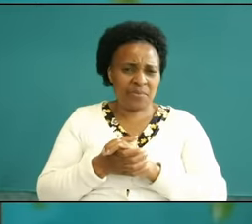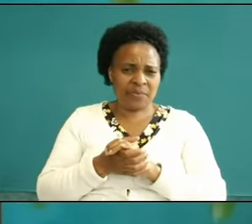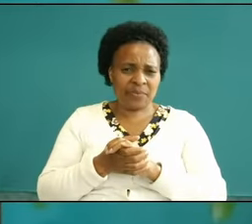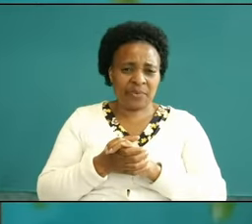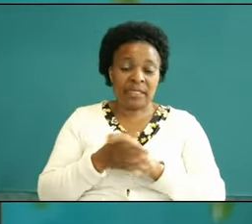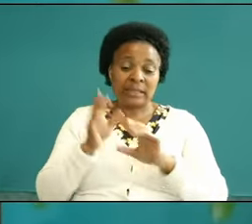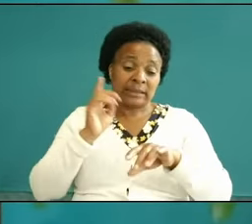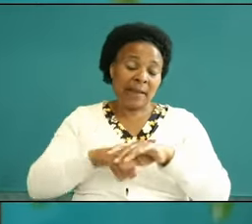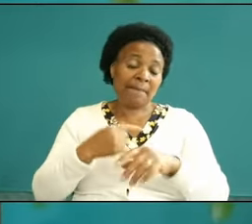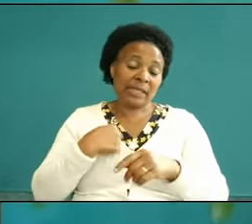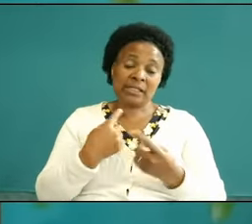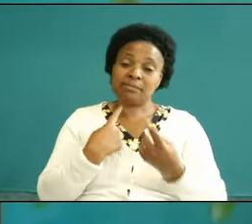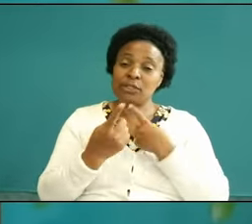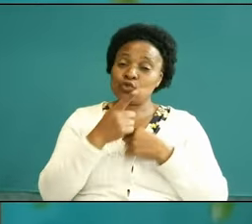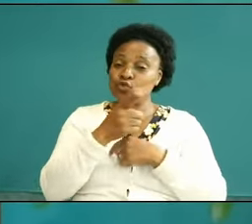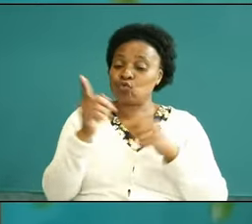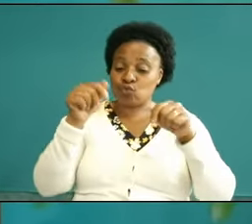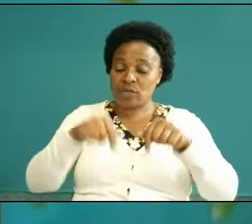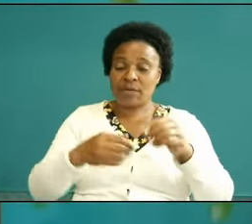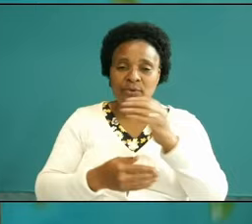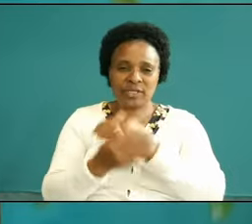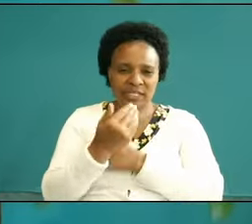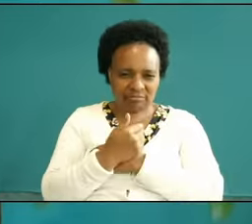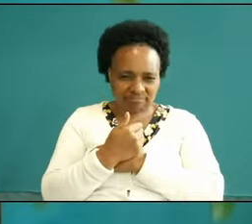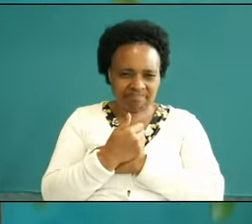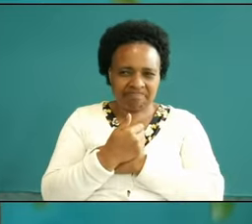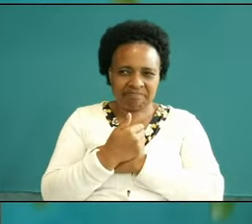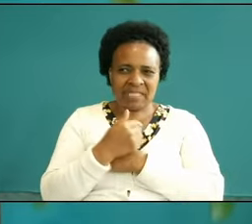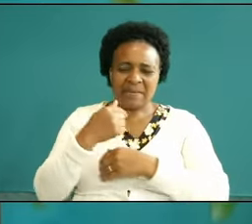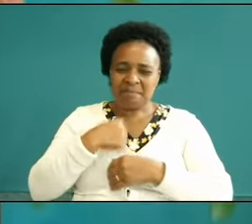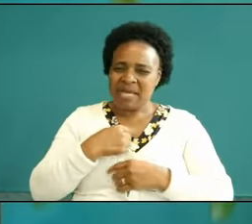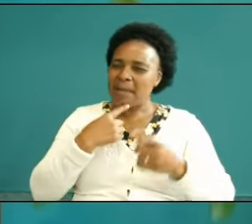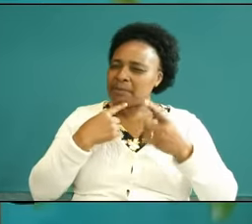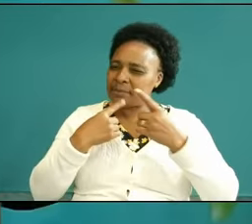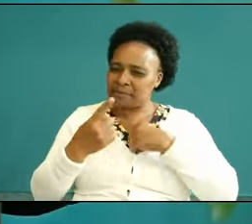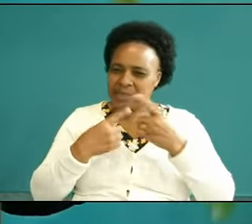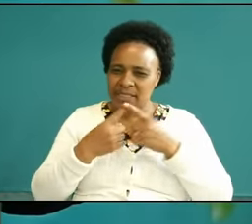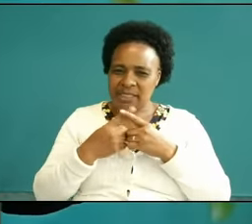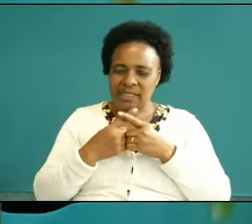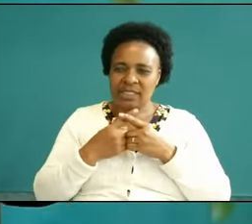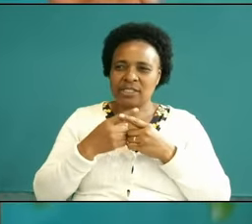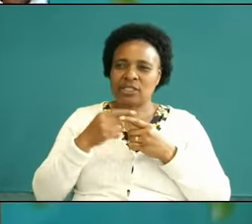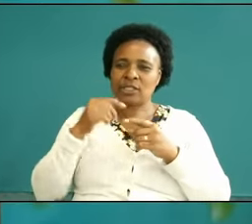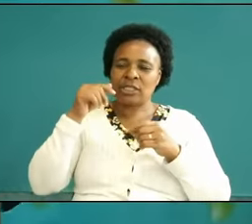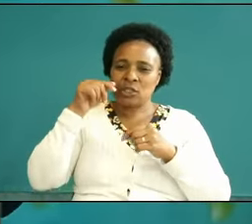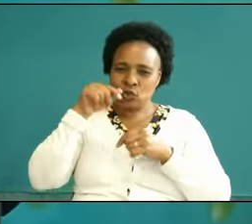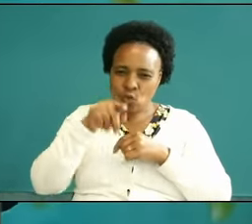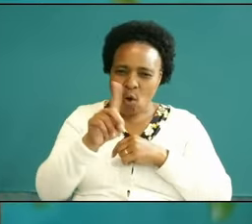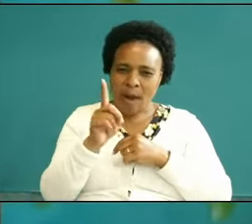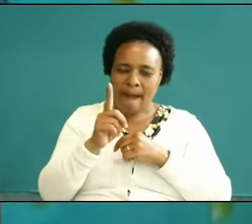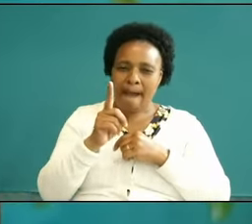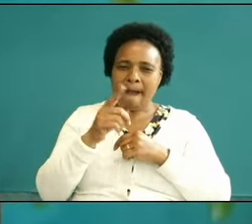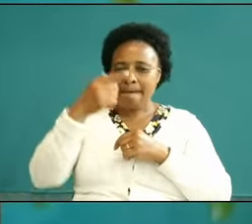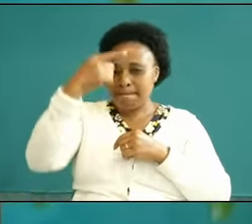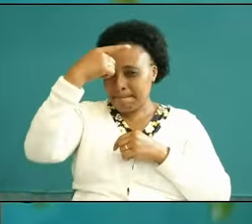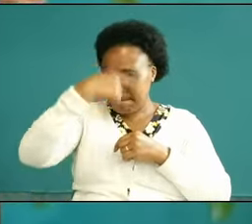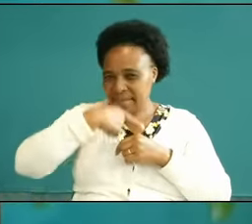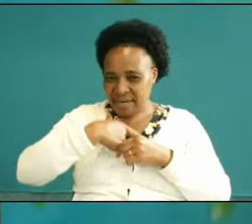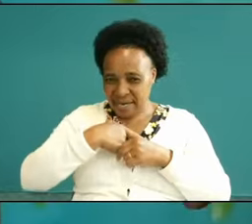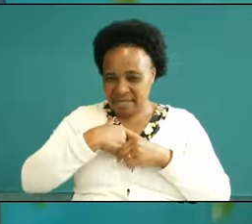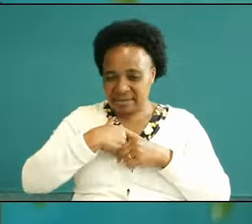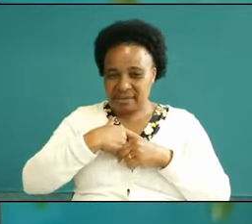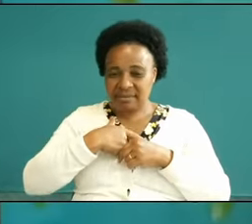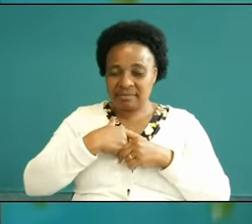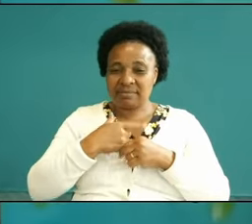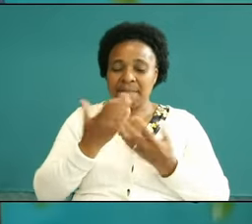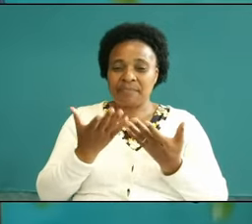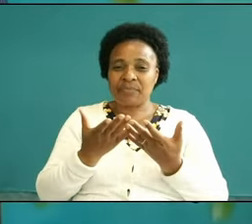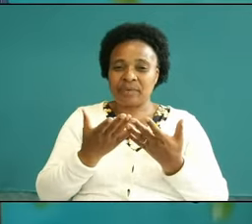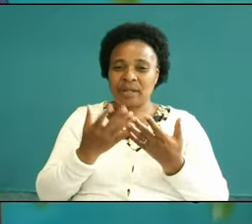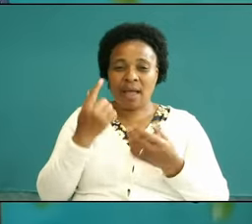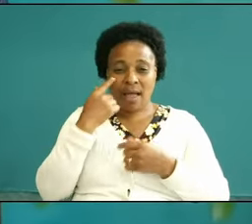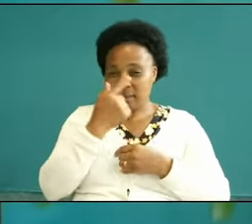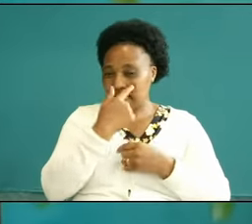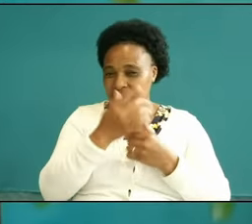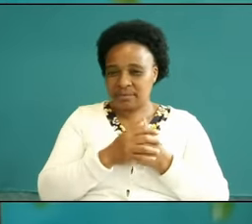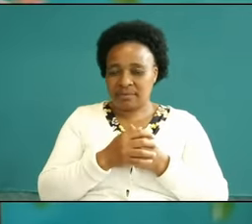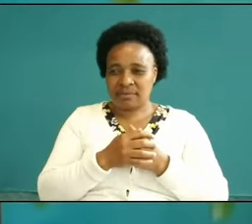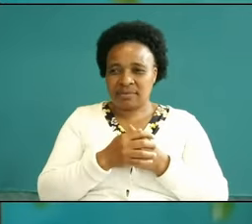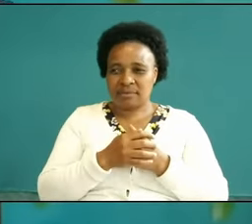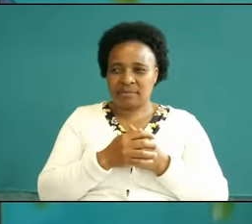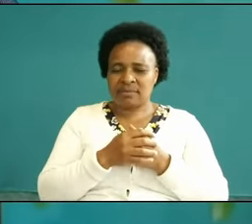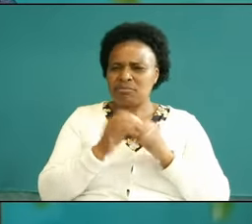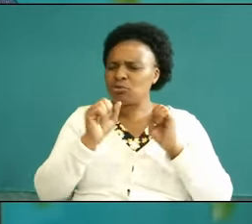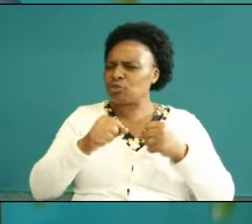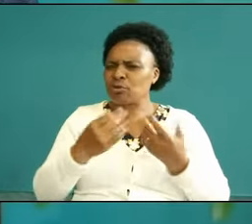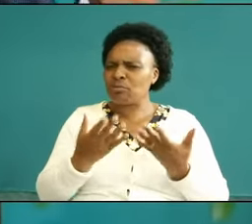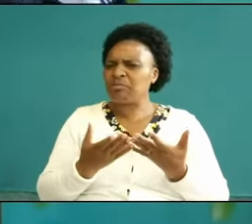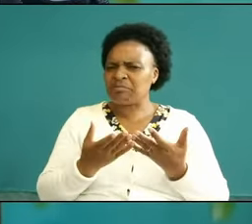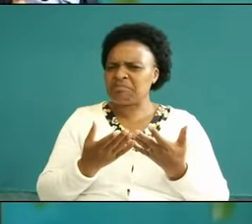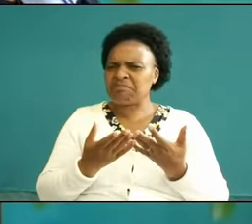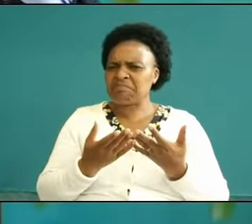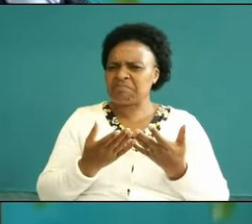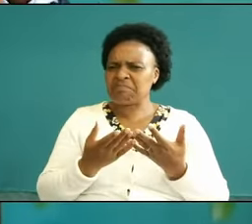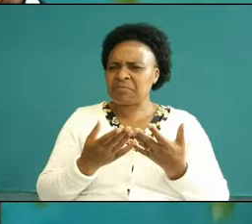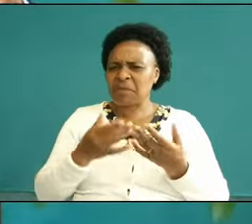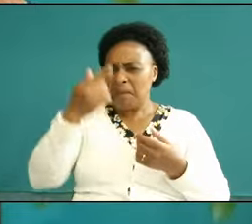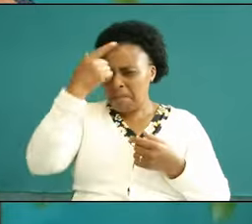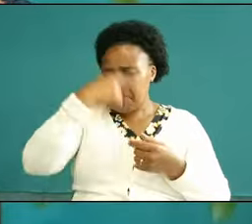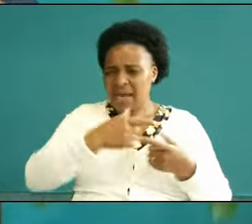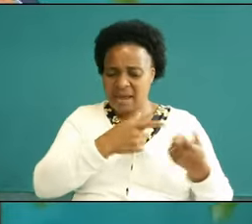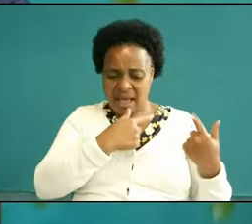to you this morning I am speaking to a pack of blind Fighters could it be that Paul knows